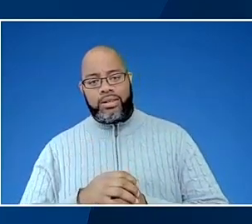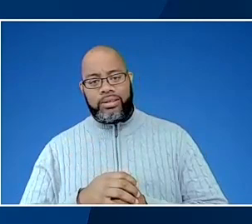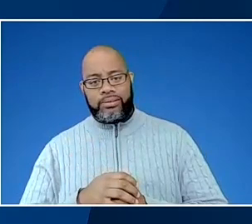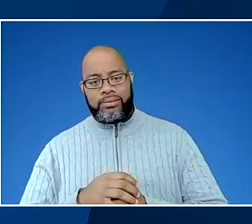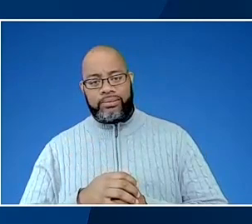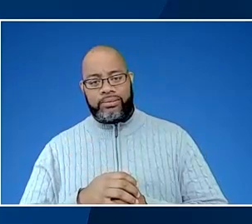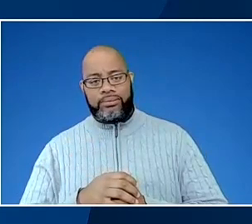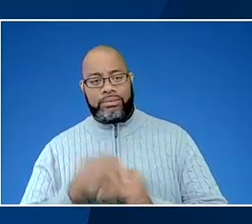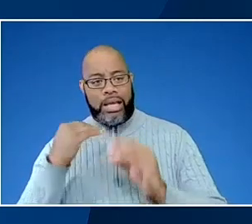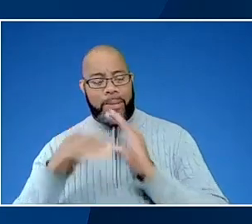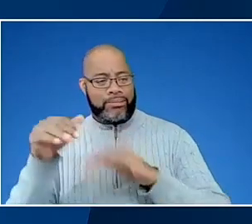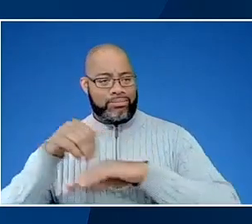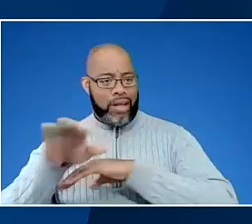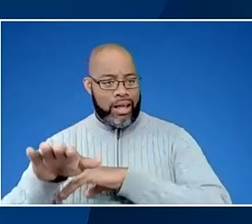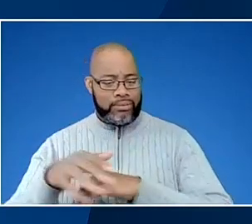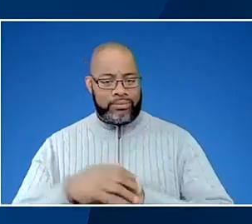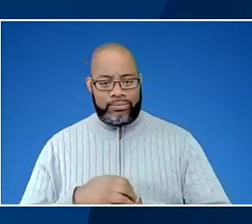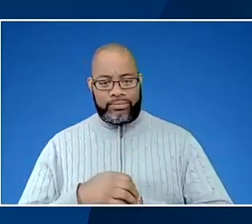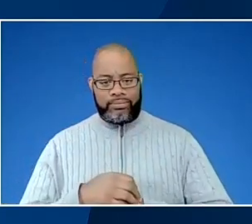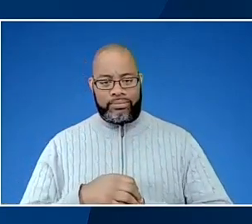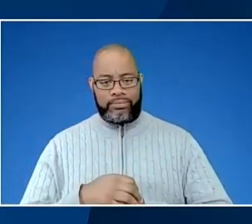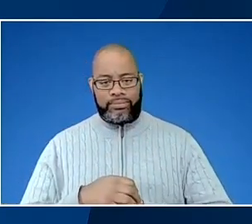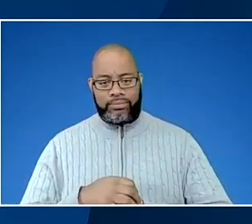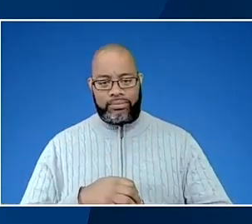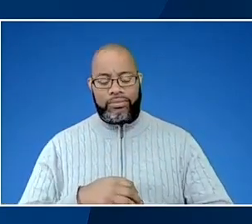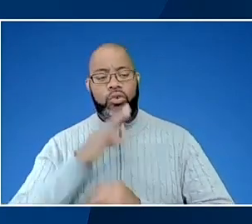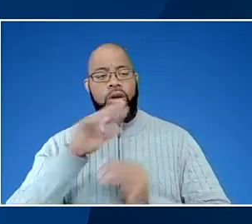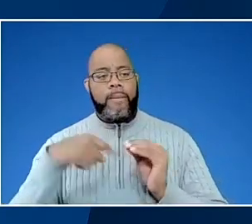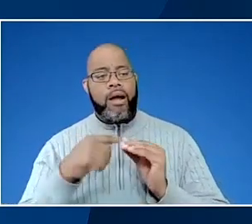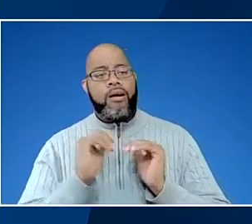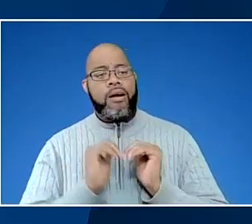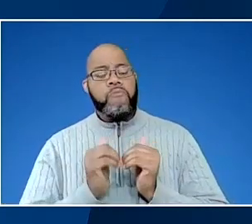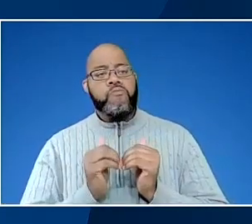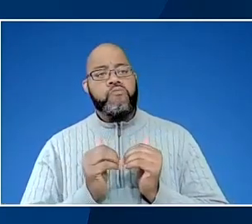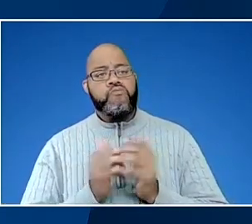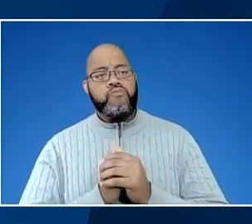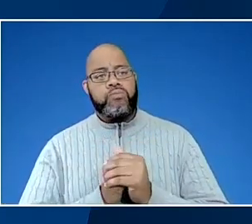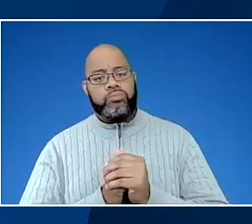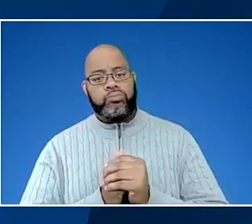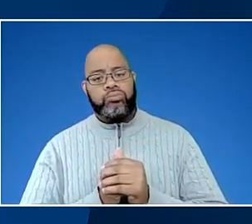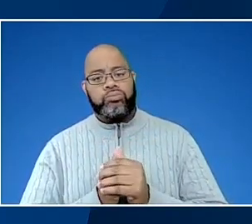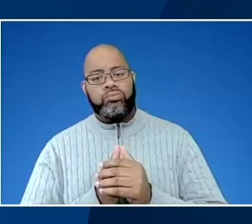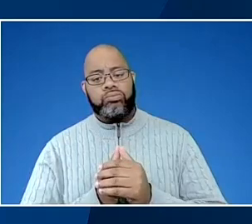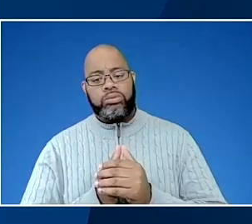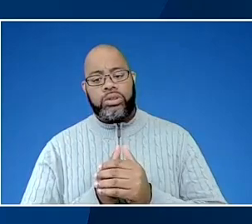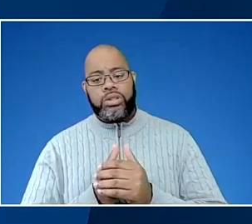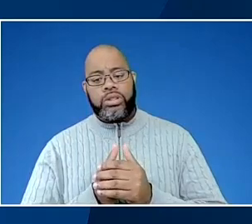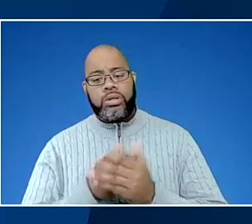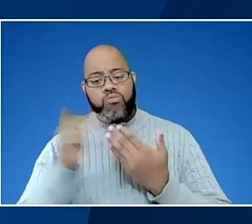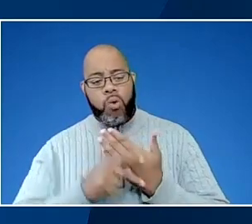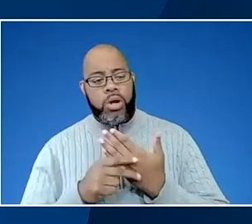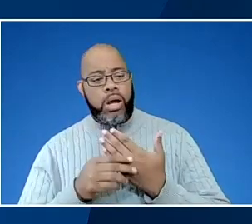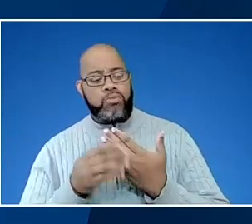he had sent, talked about how programs are resourceful and can find other ways to